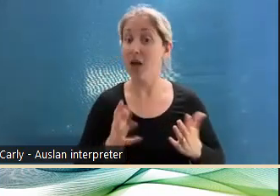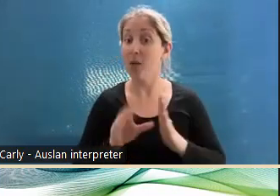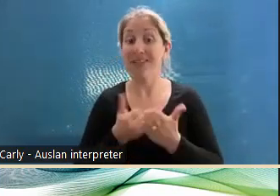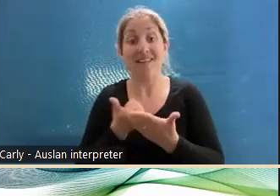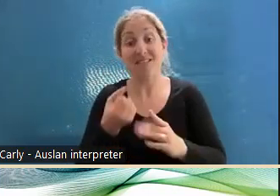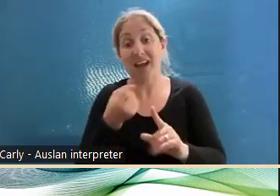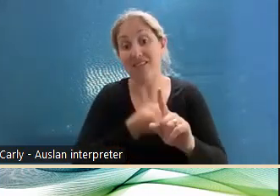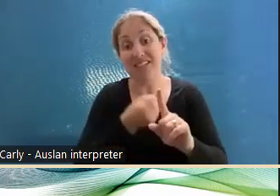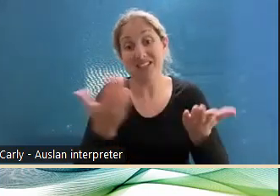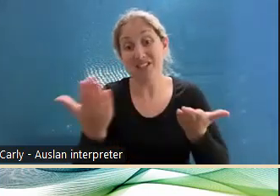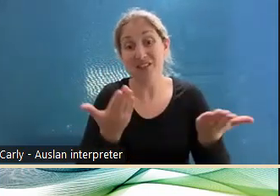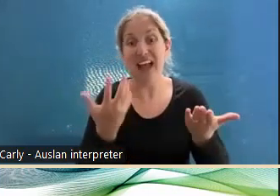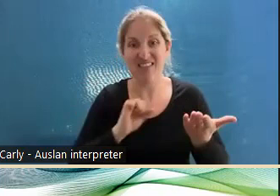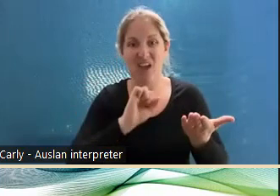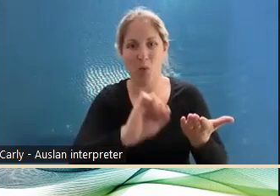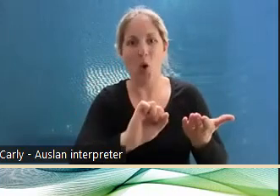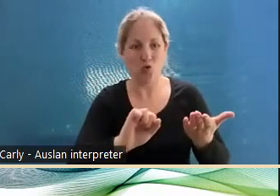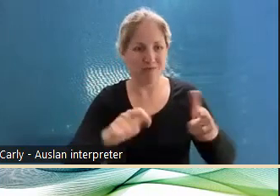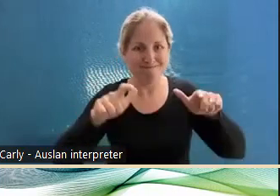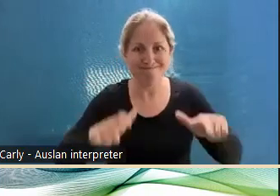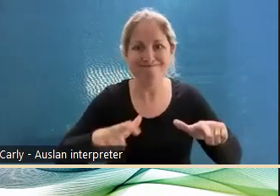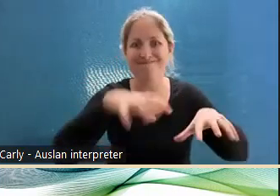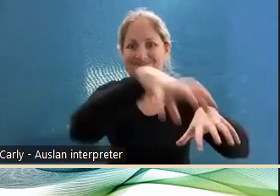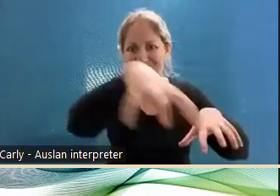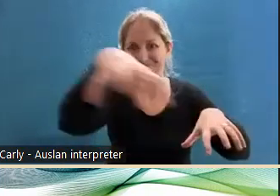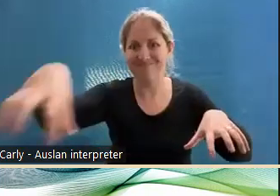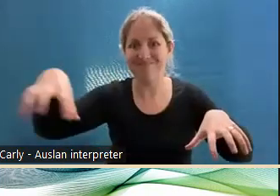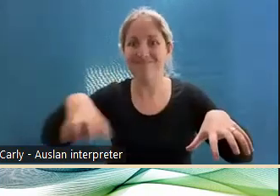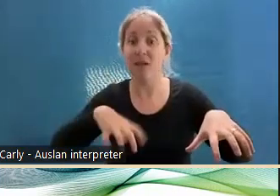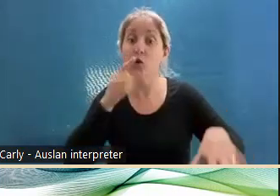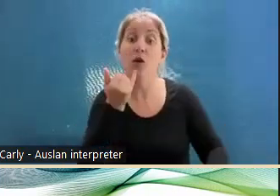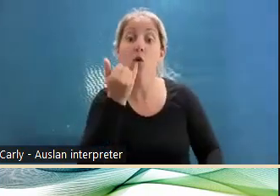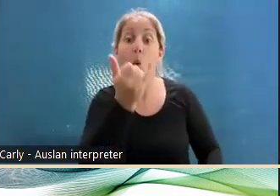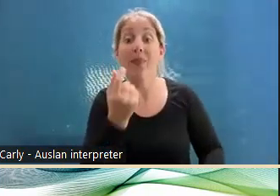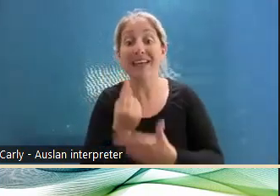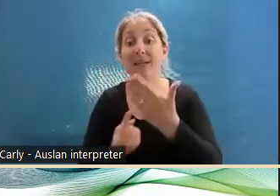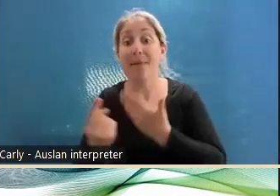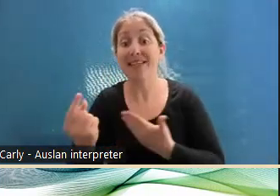service has geographical boundaries, you can call the Independent Expert Review advice